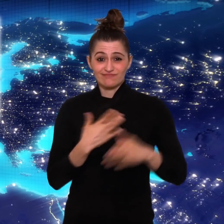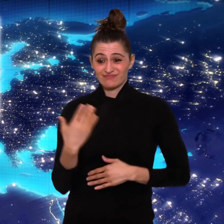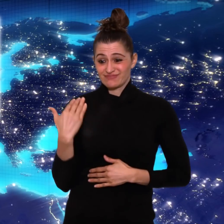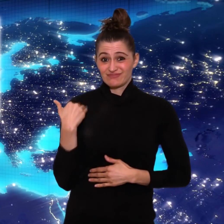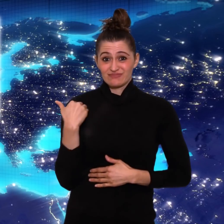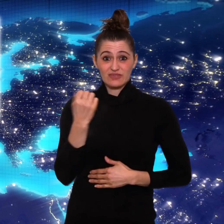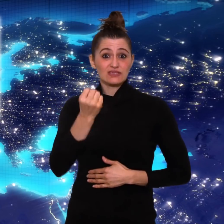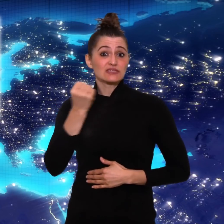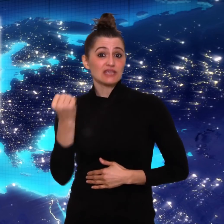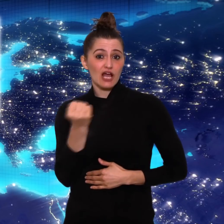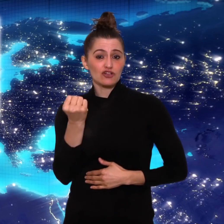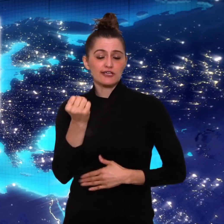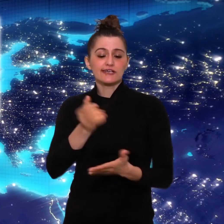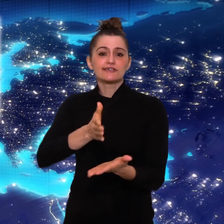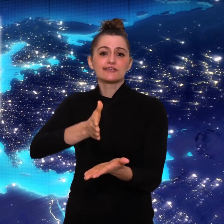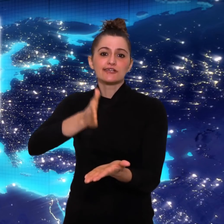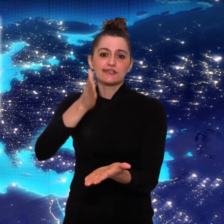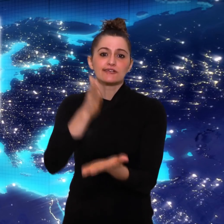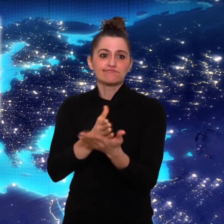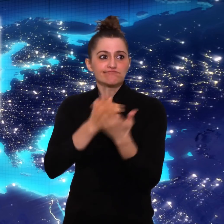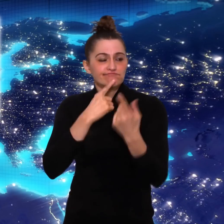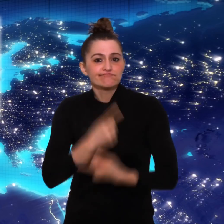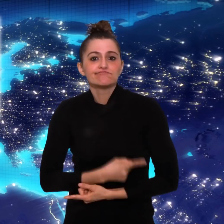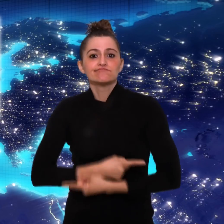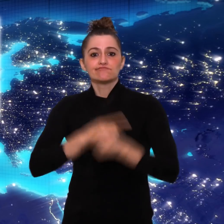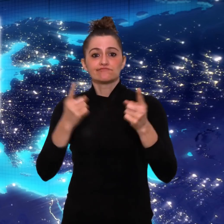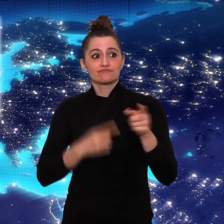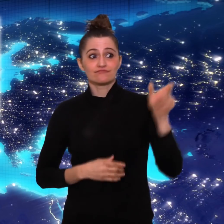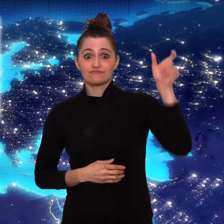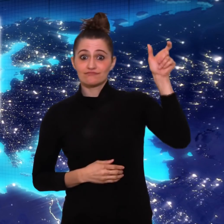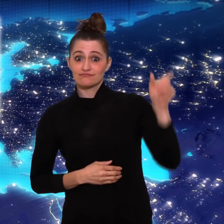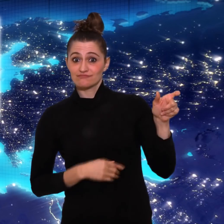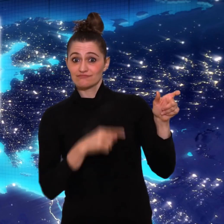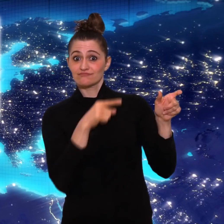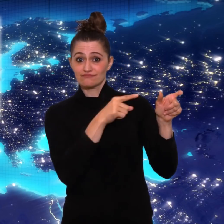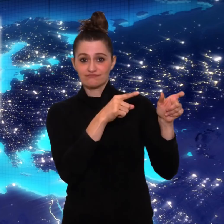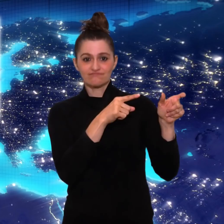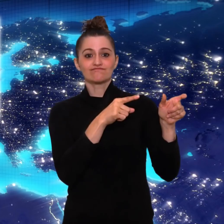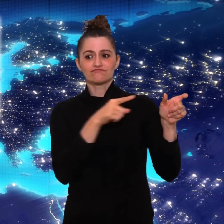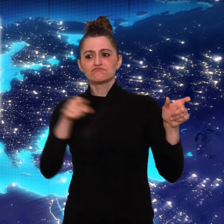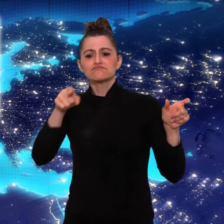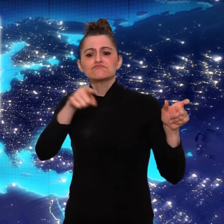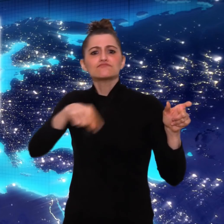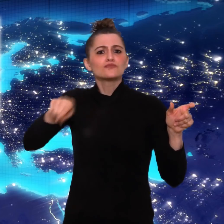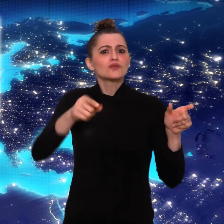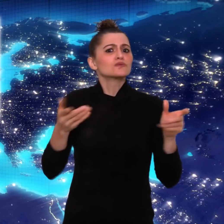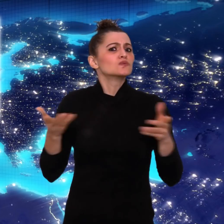Saturday he was murdered and